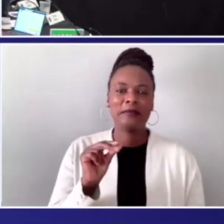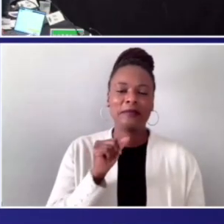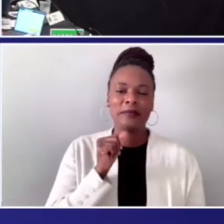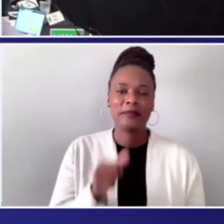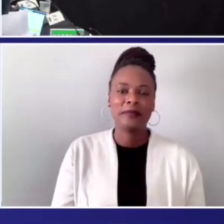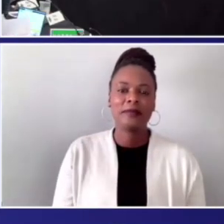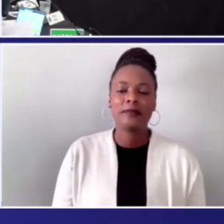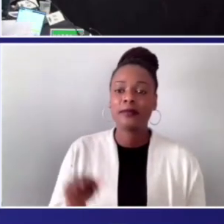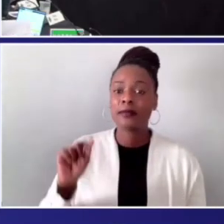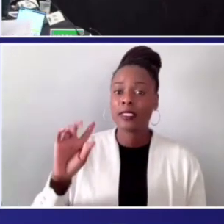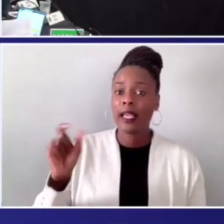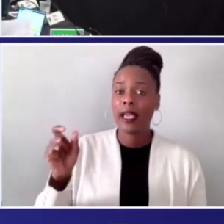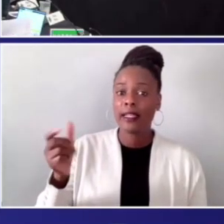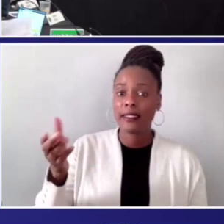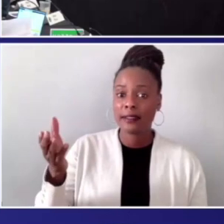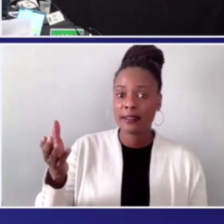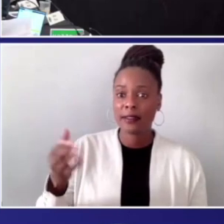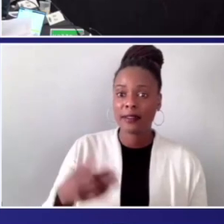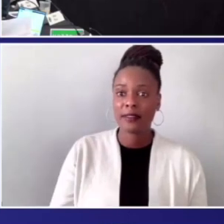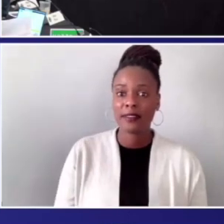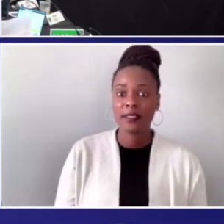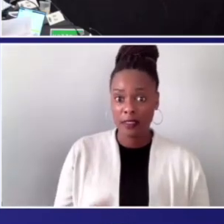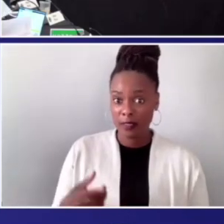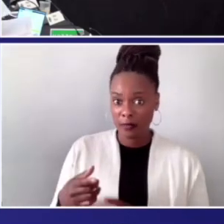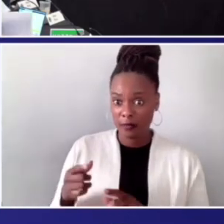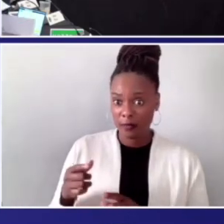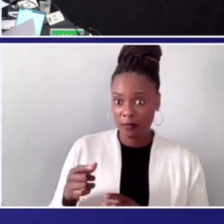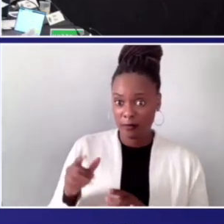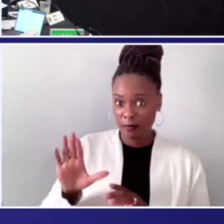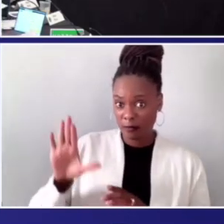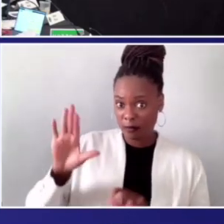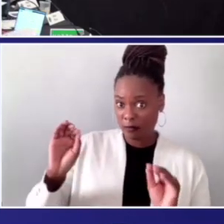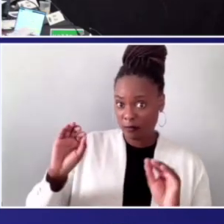Alex Holt, your card is up. Is that from before? That's okay. Then we'll move to Jenna.